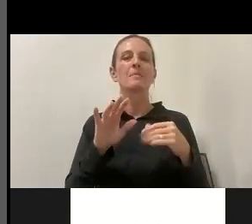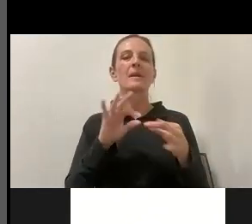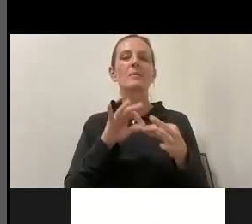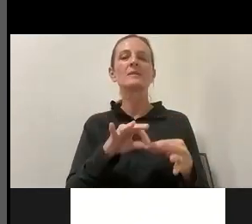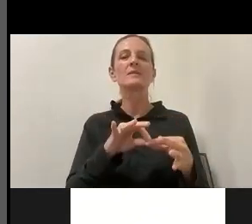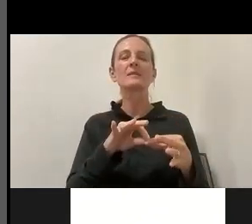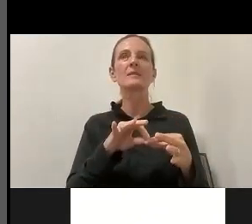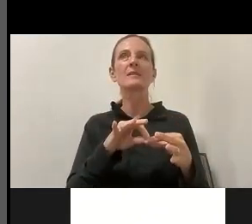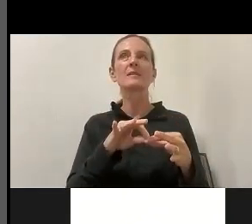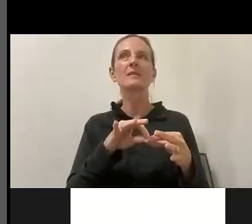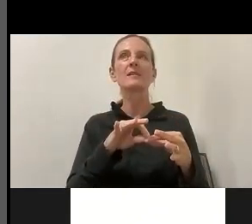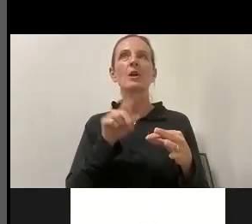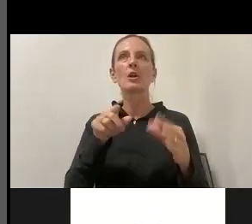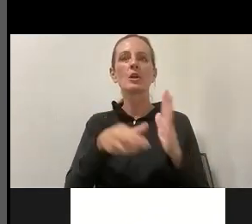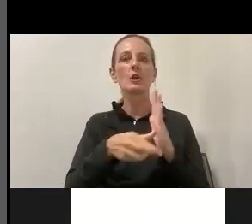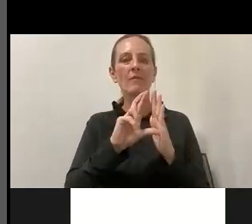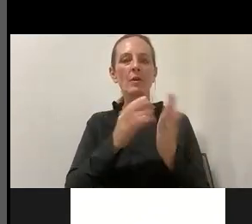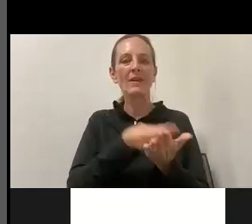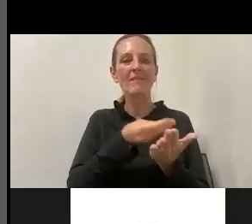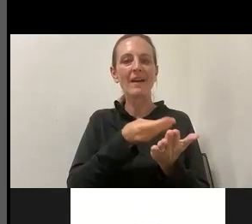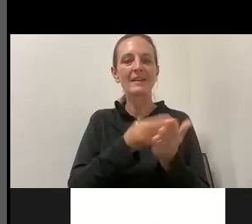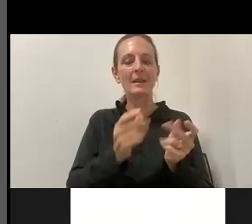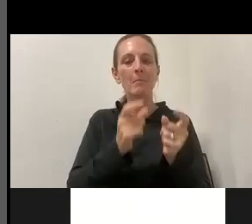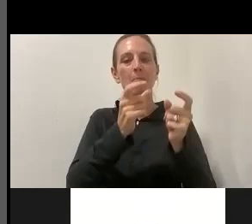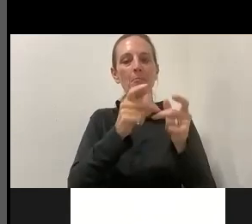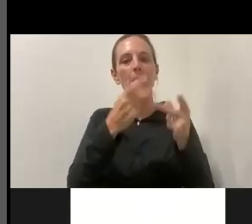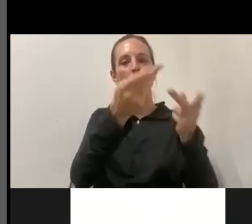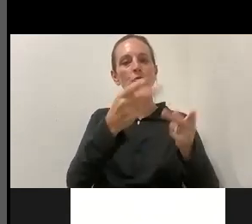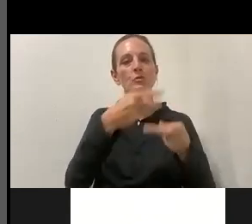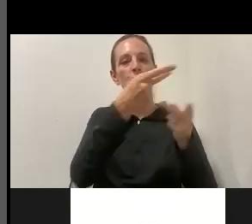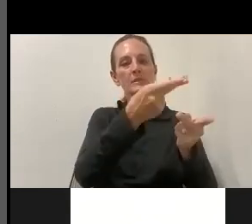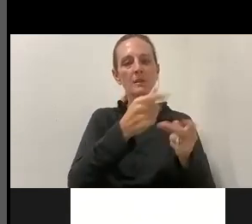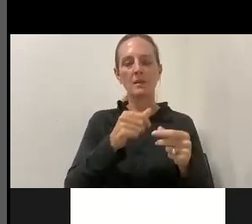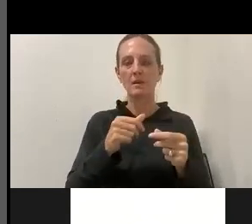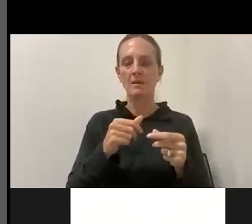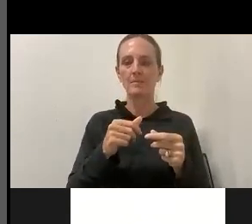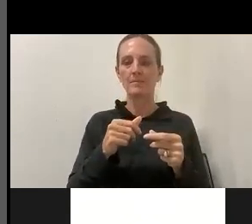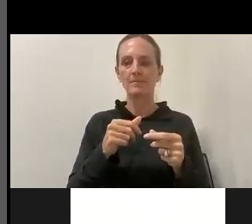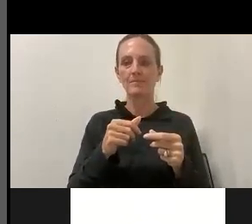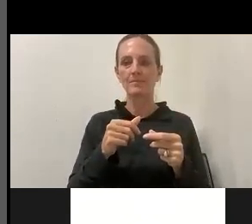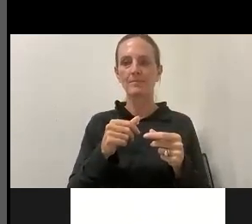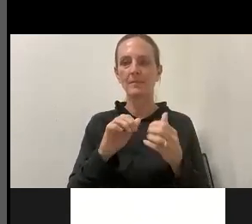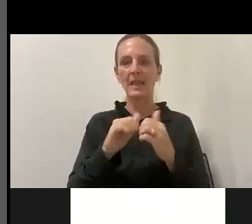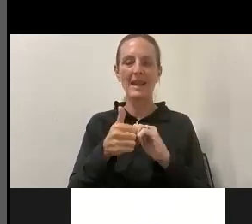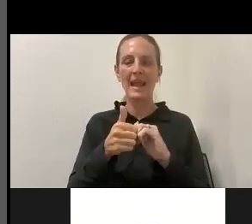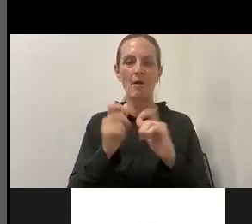when you were going over your funding proposals and stuff like that. How you’re addressing them. >>Dana Moraes: Ok,